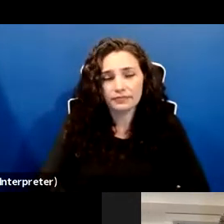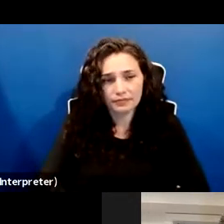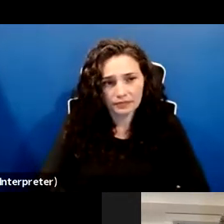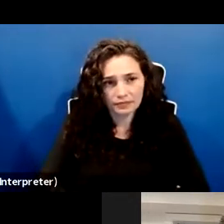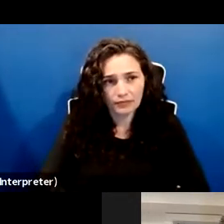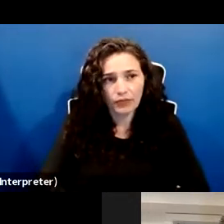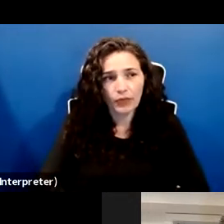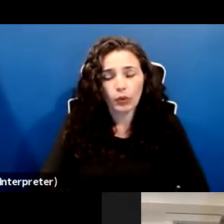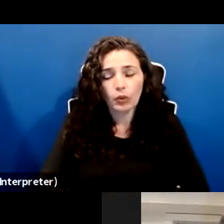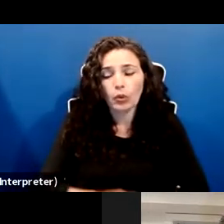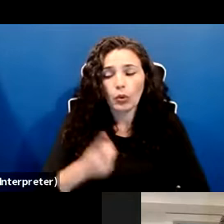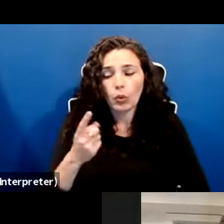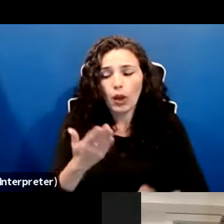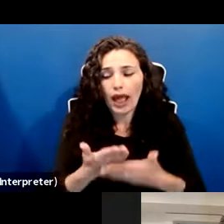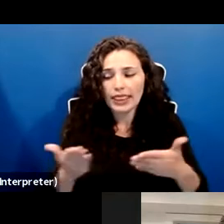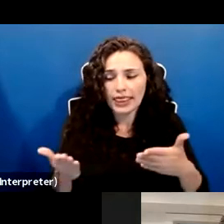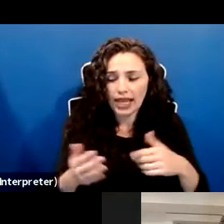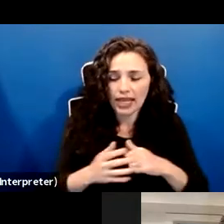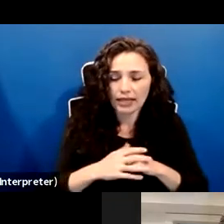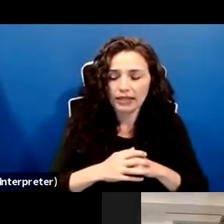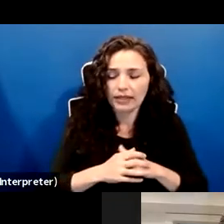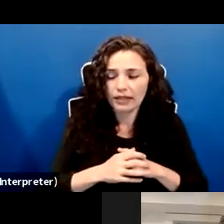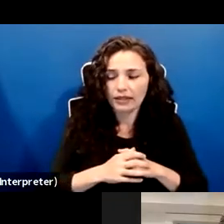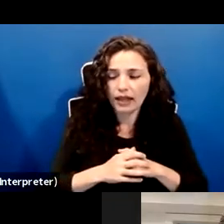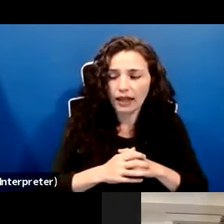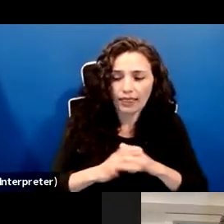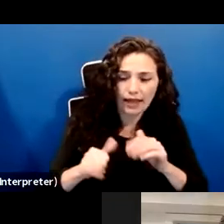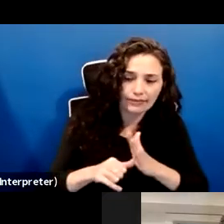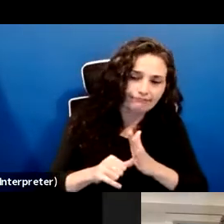that I think stands out most from the whole series